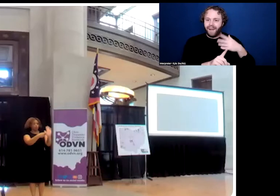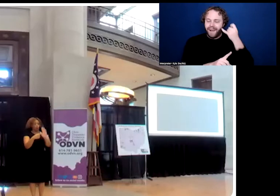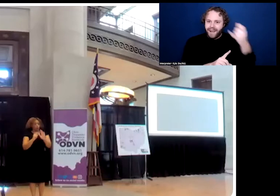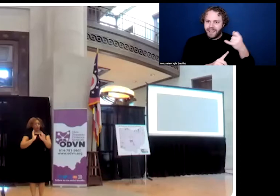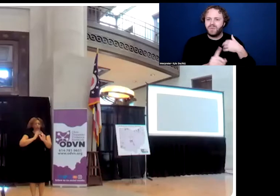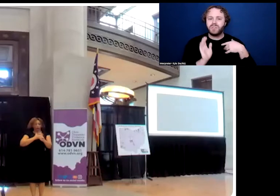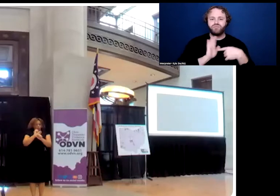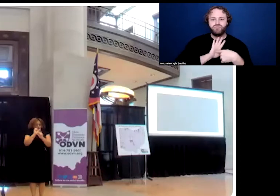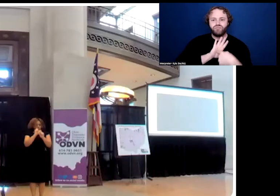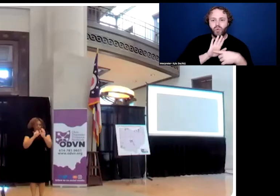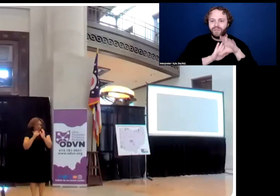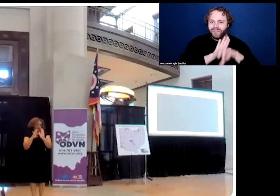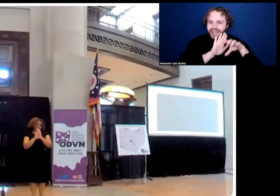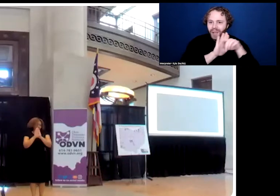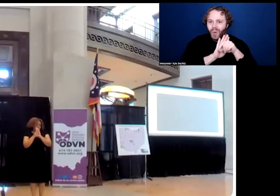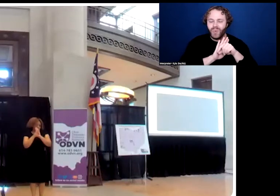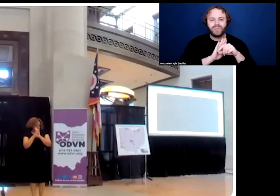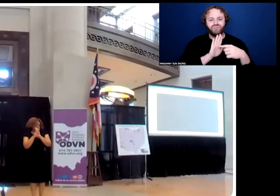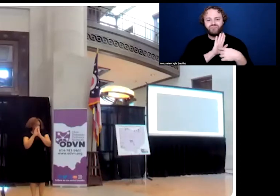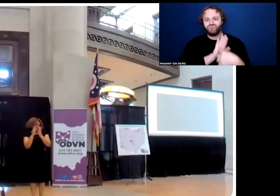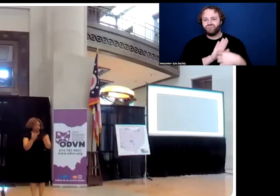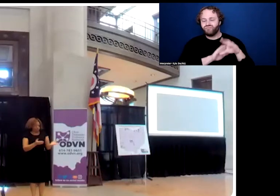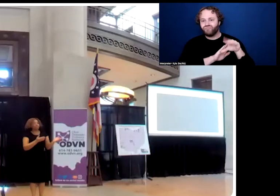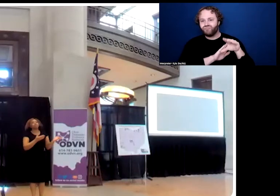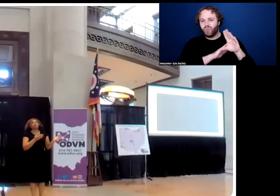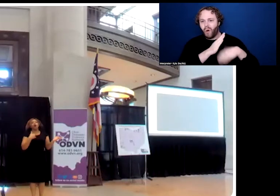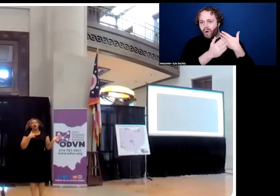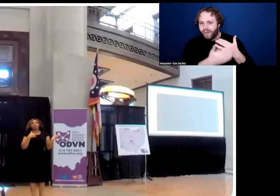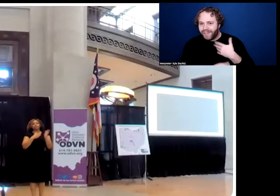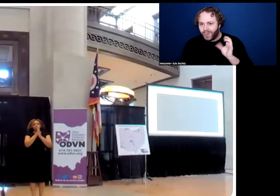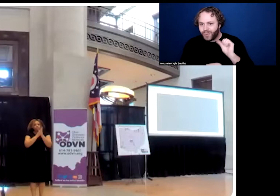Ladies and gentlemen, the extraordinary and dedicated people of ODVN